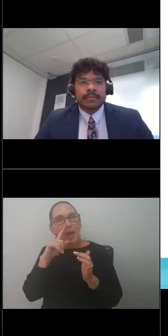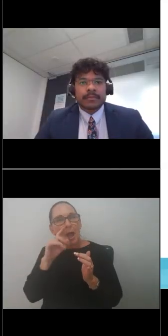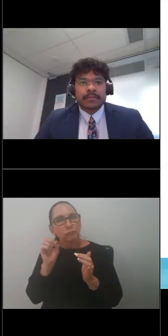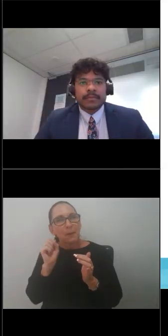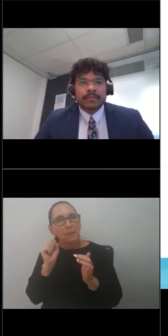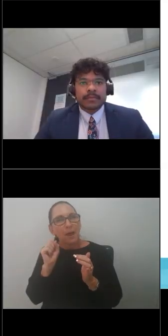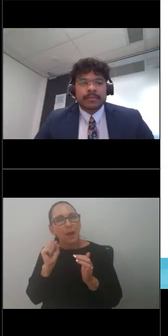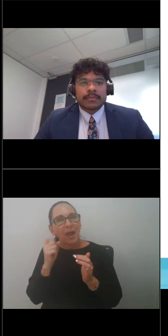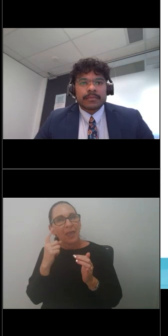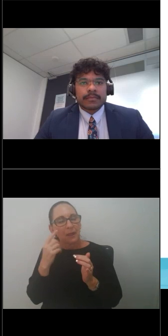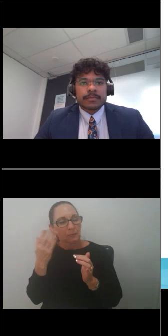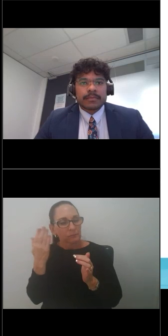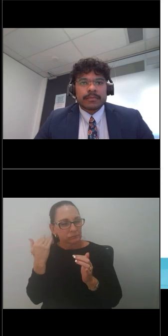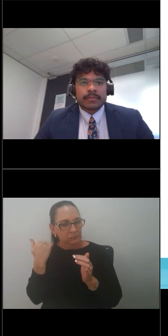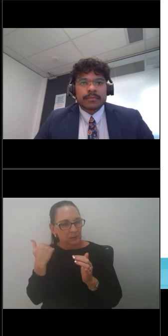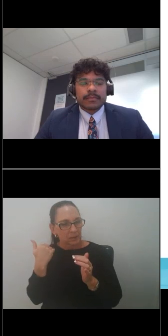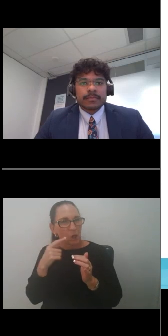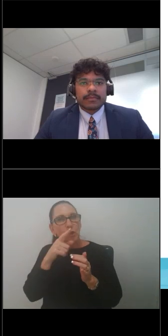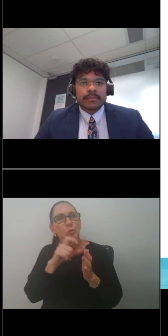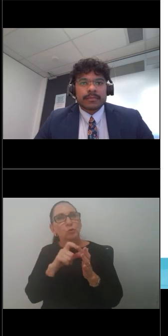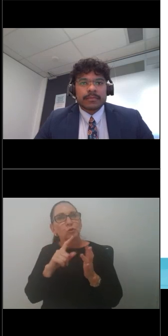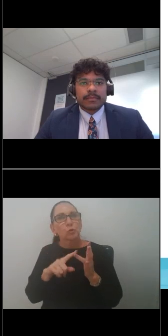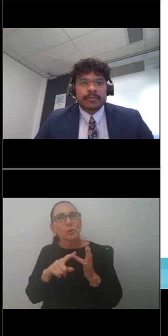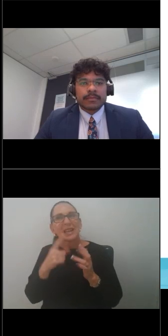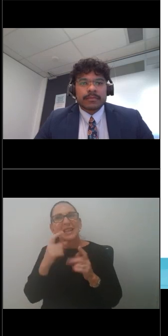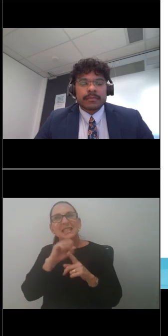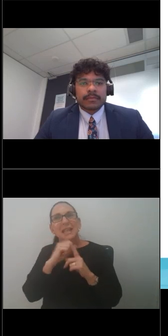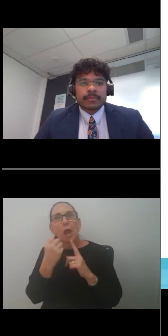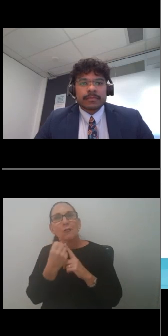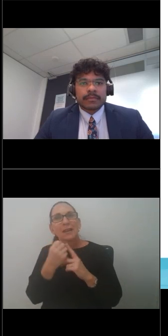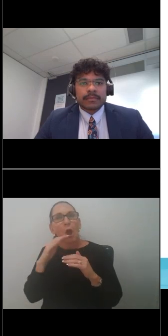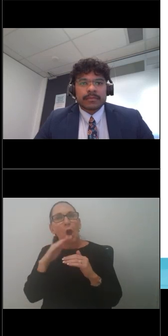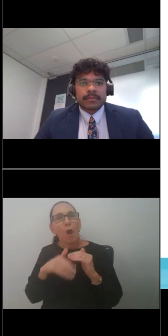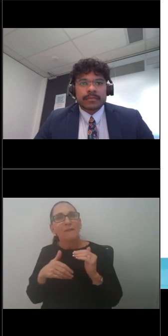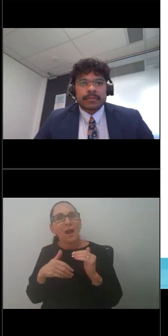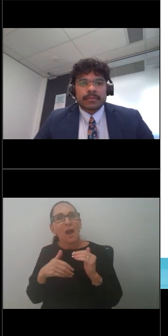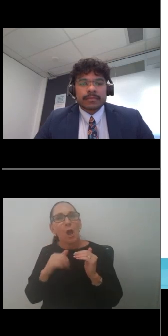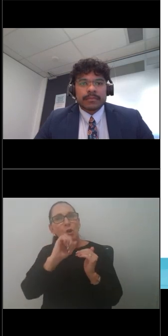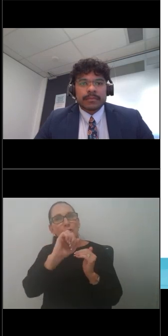were doing a scenario with um helping out as part of your role in in um Townsville is that right